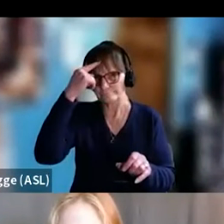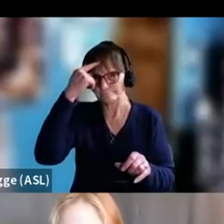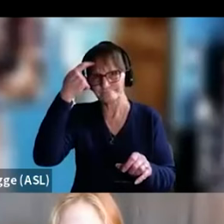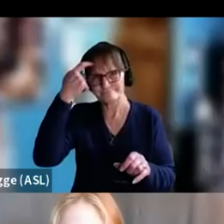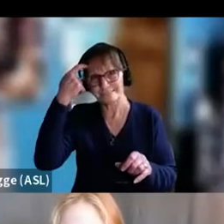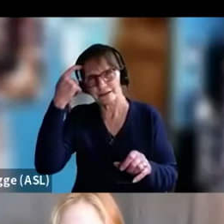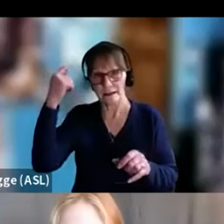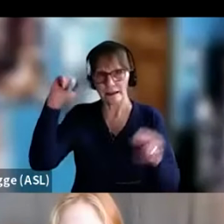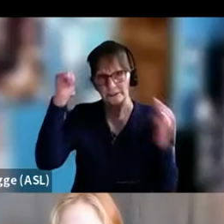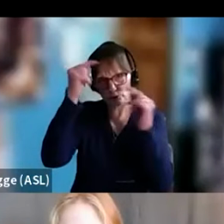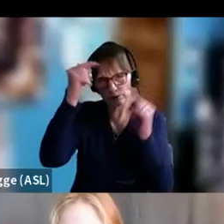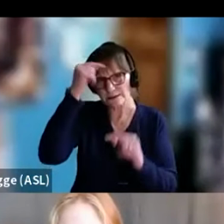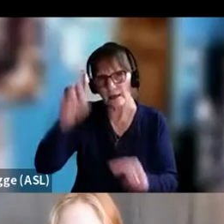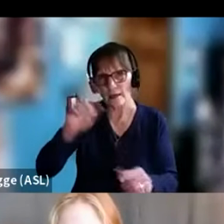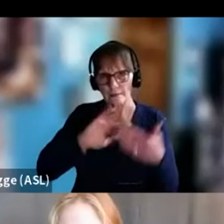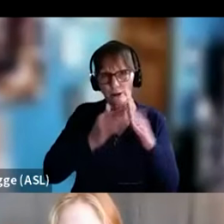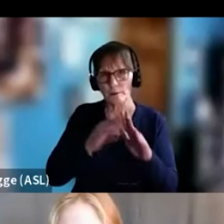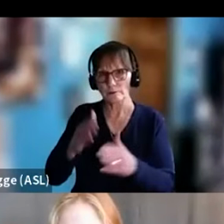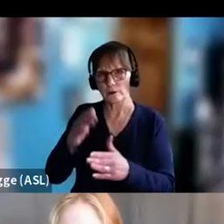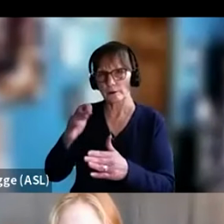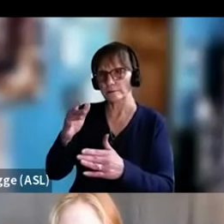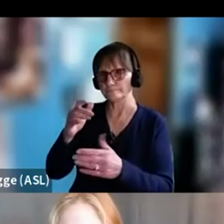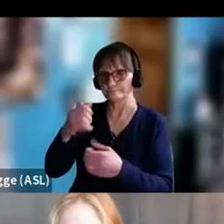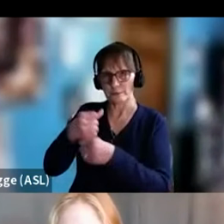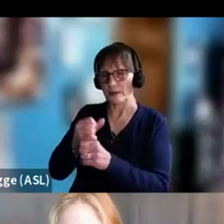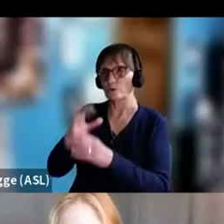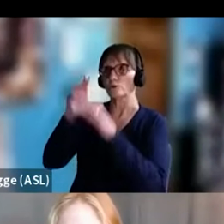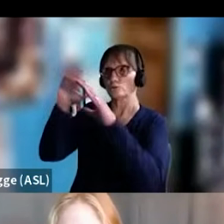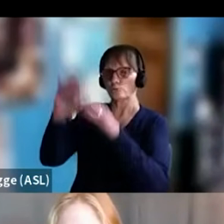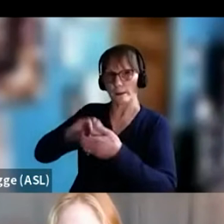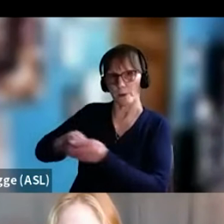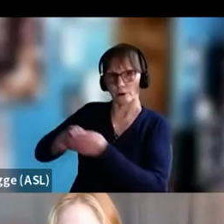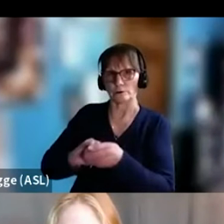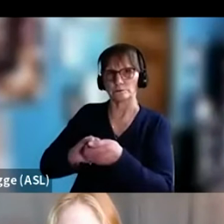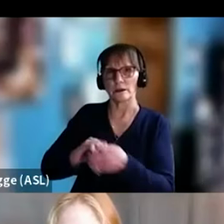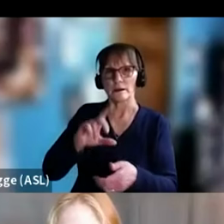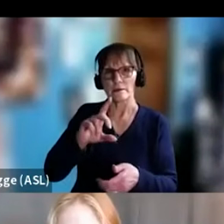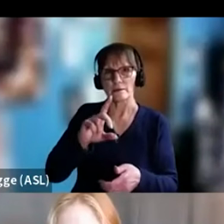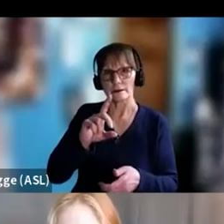in communities that can make for great partners. So TBI waiver programs that exist across states,